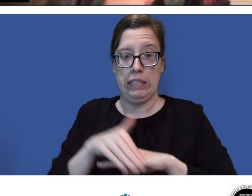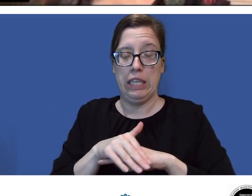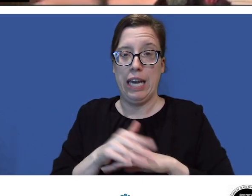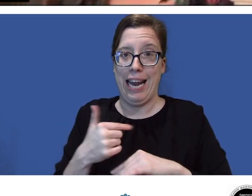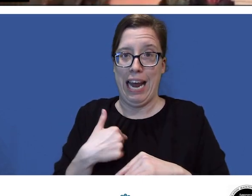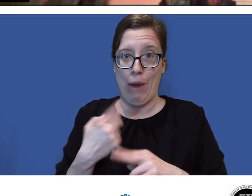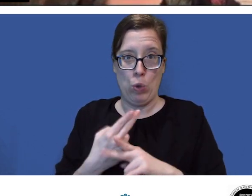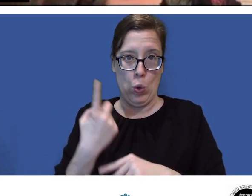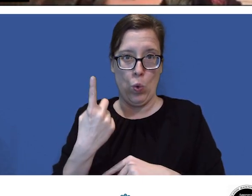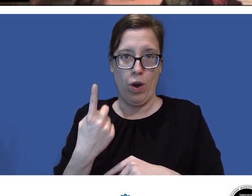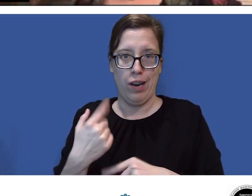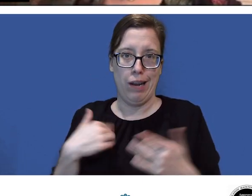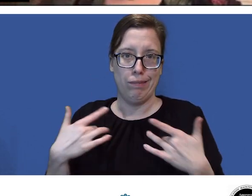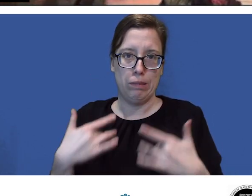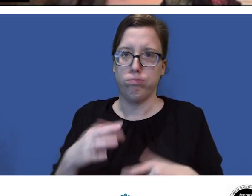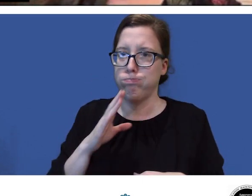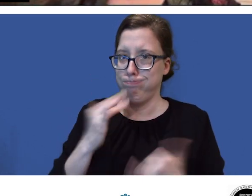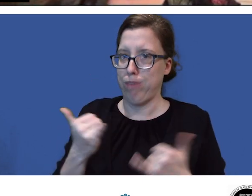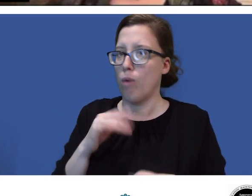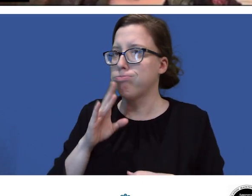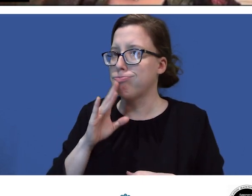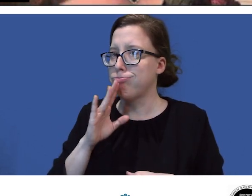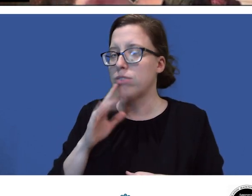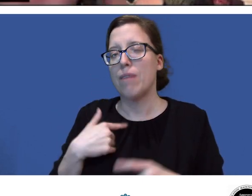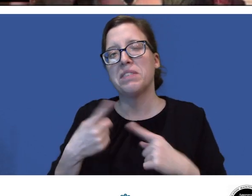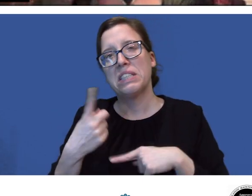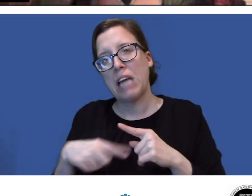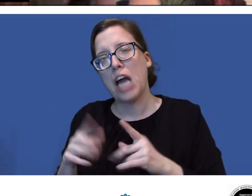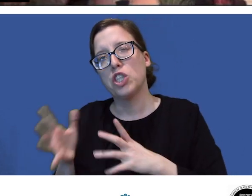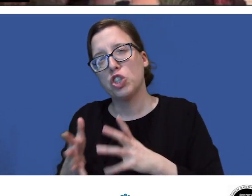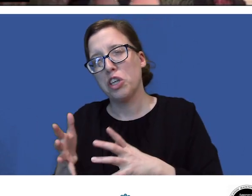With us tonight, I'm pretty much using one. I'm talking.